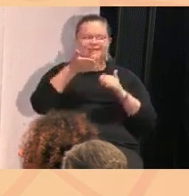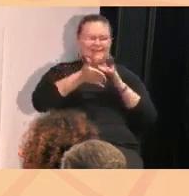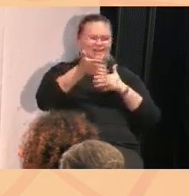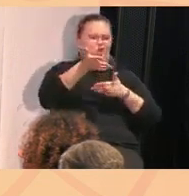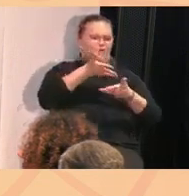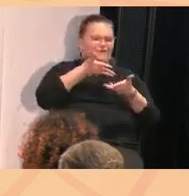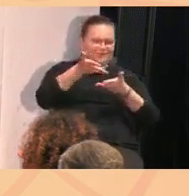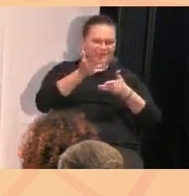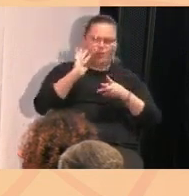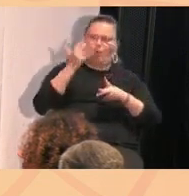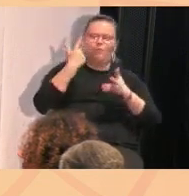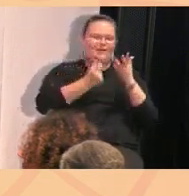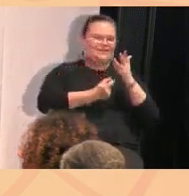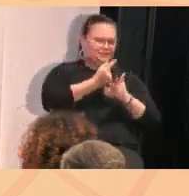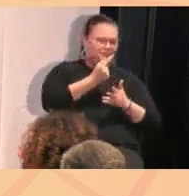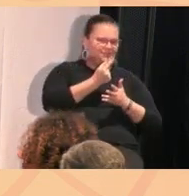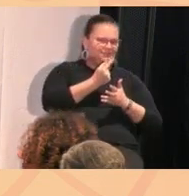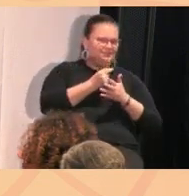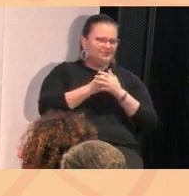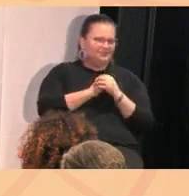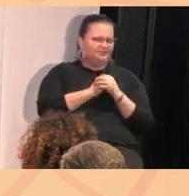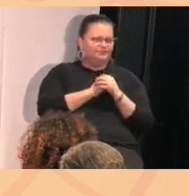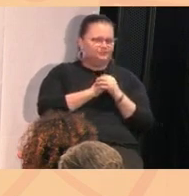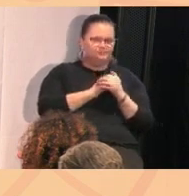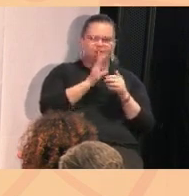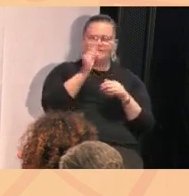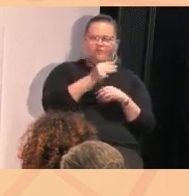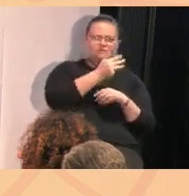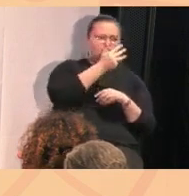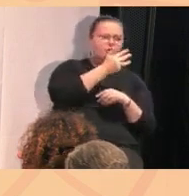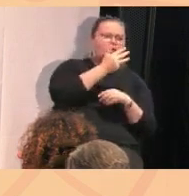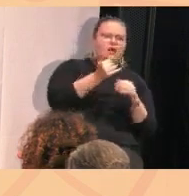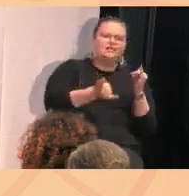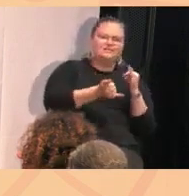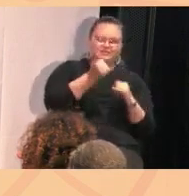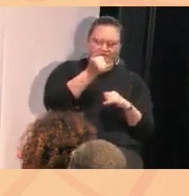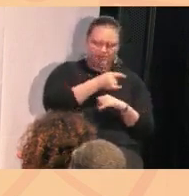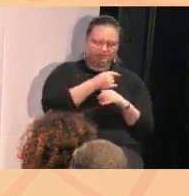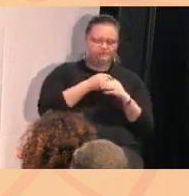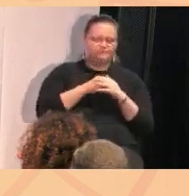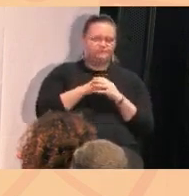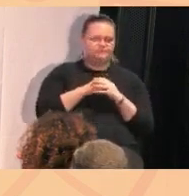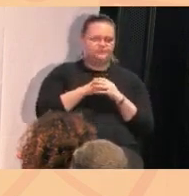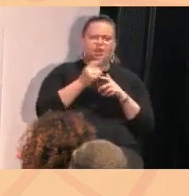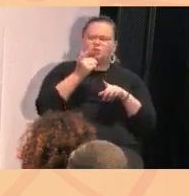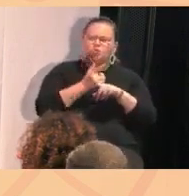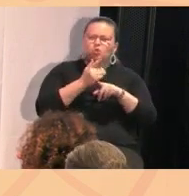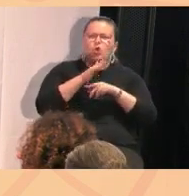But, so these were always intended by me to be in conversation